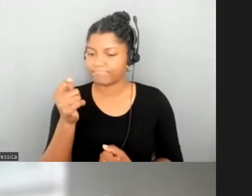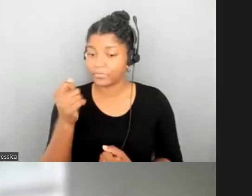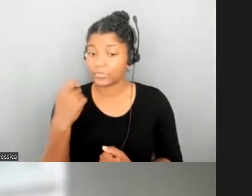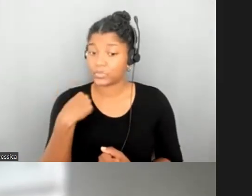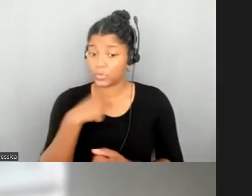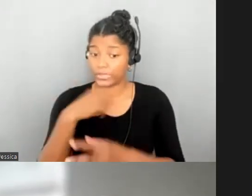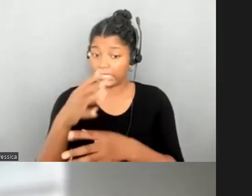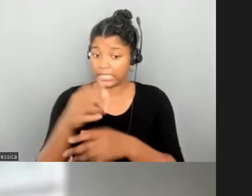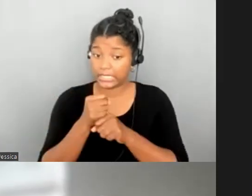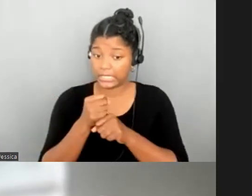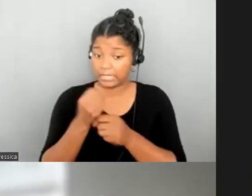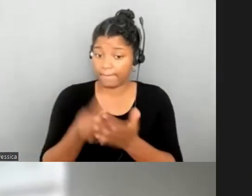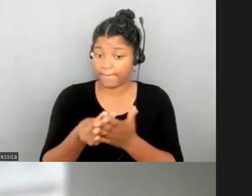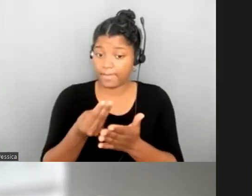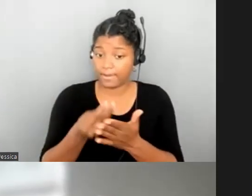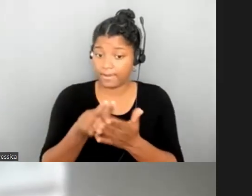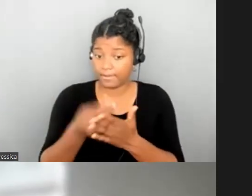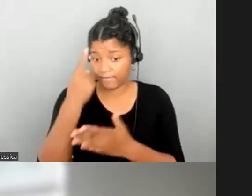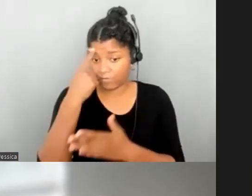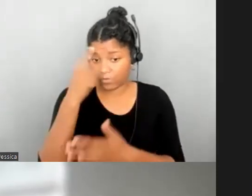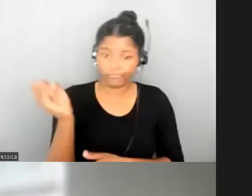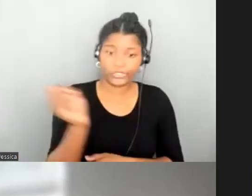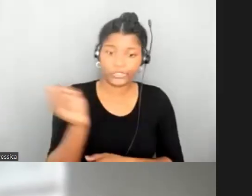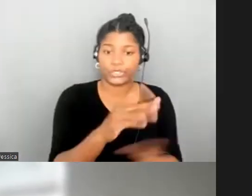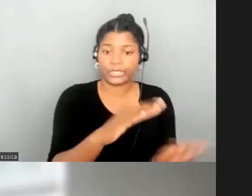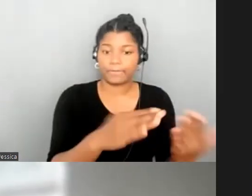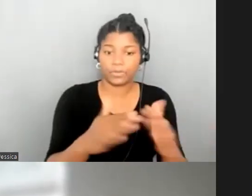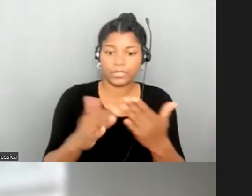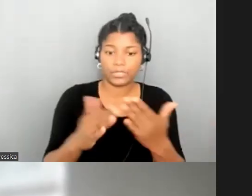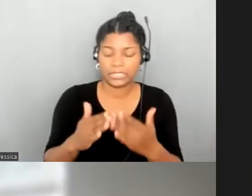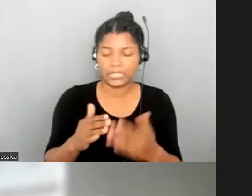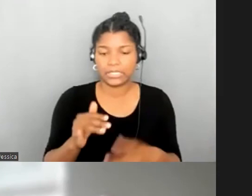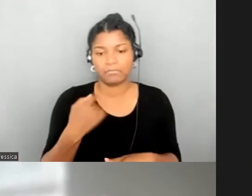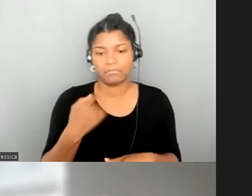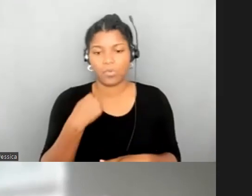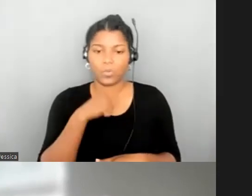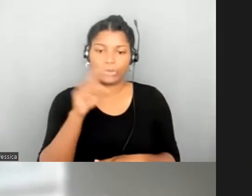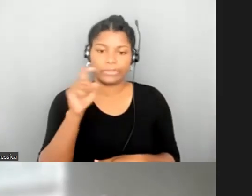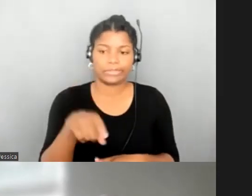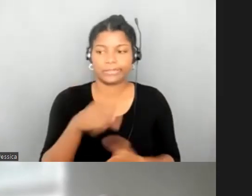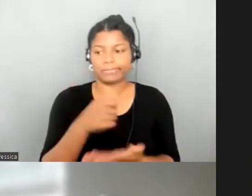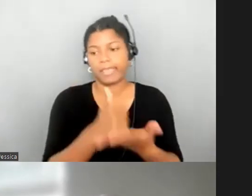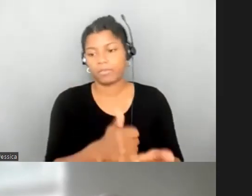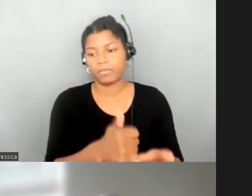Community, it wasn't some altruistic, “we need to help older adults,” it was really